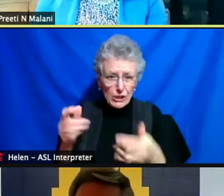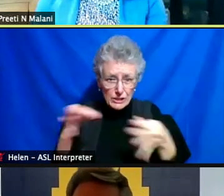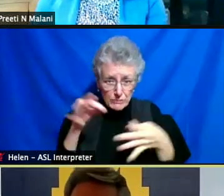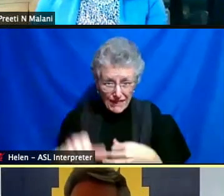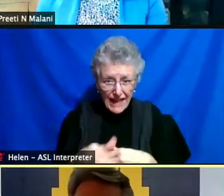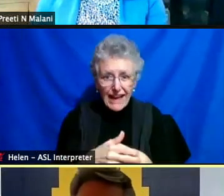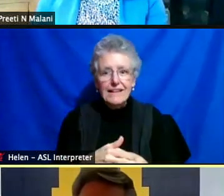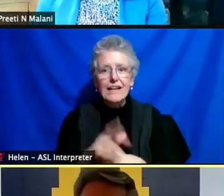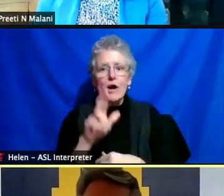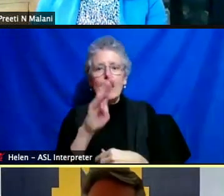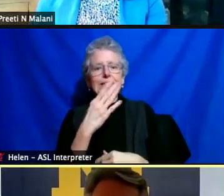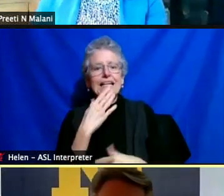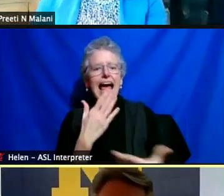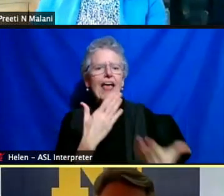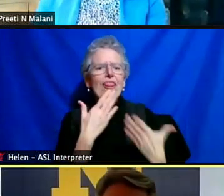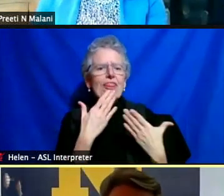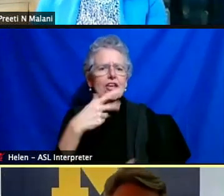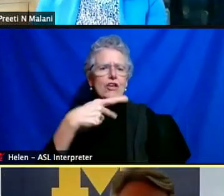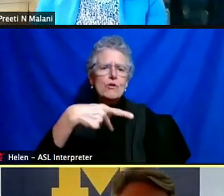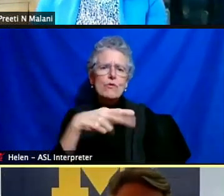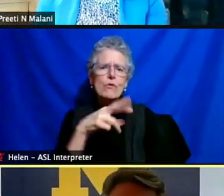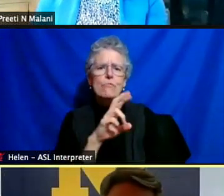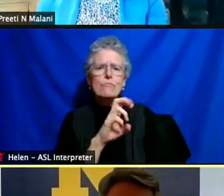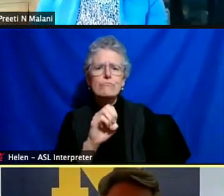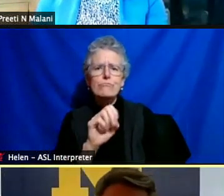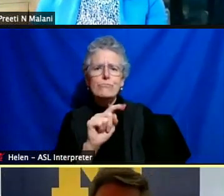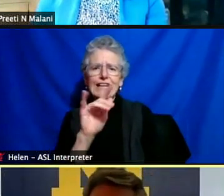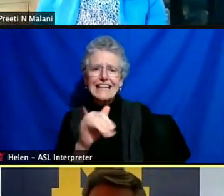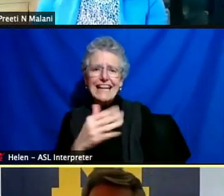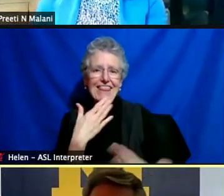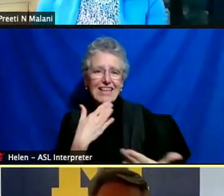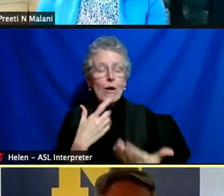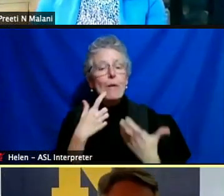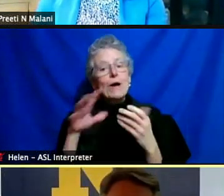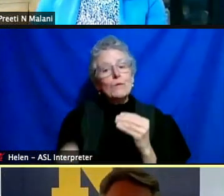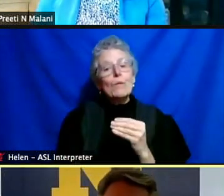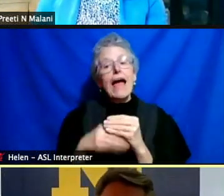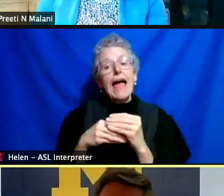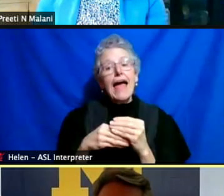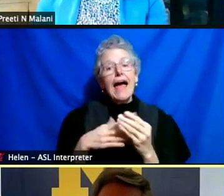Thank you, Preeti. And I'd like to add my positive thinking